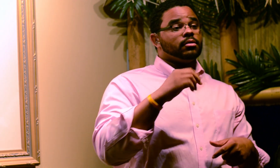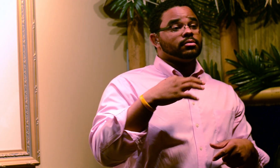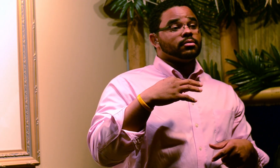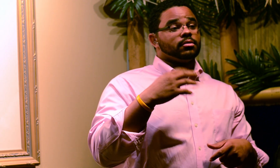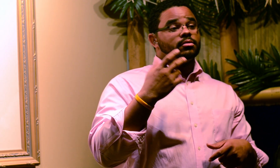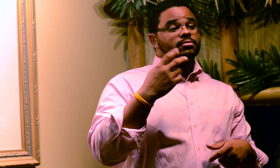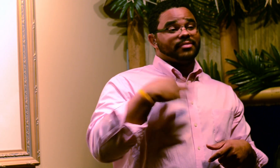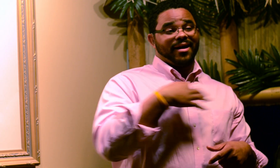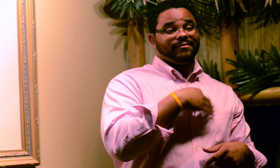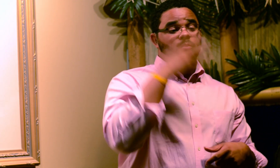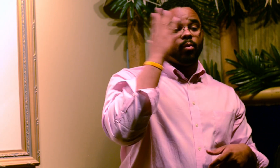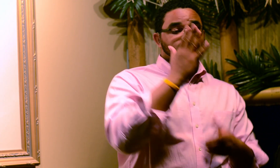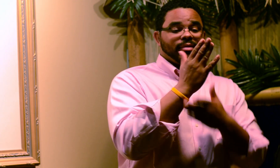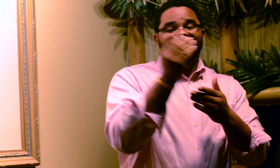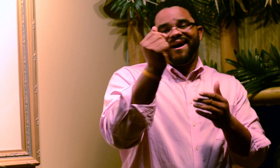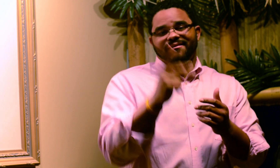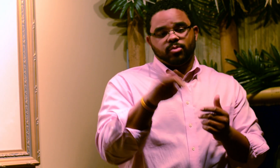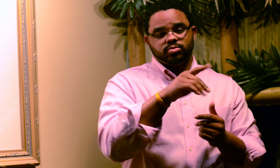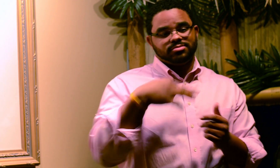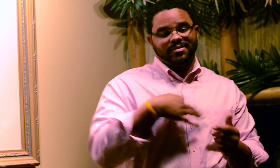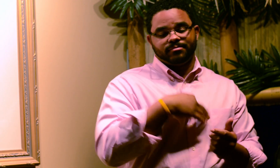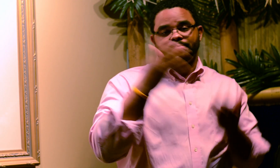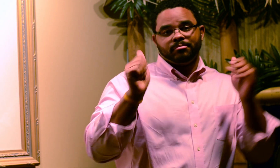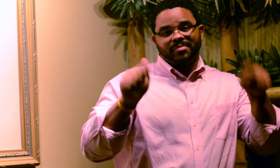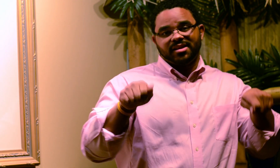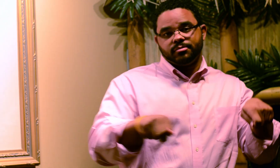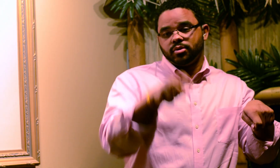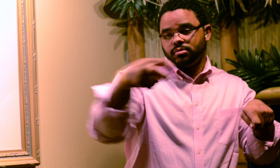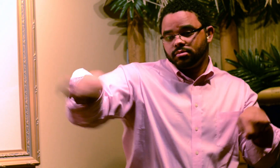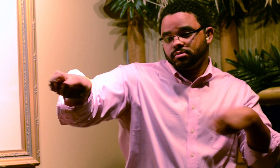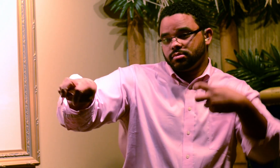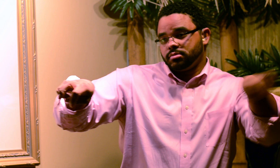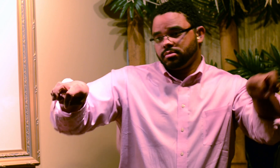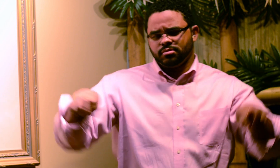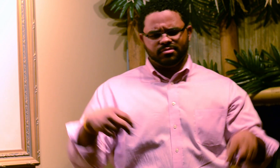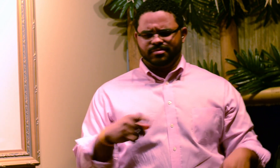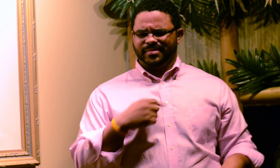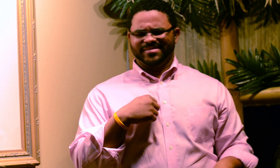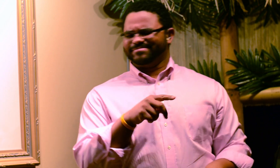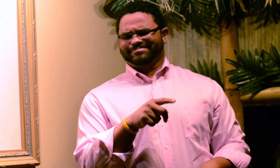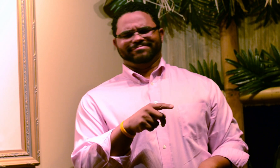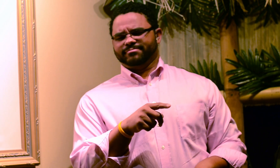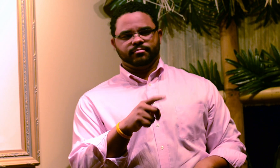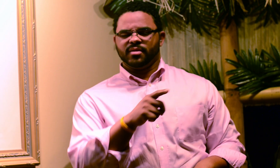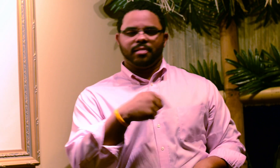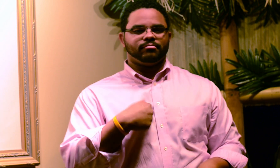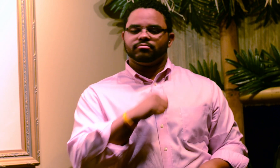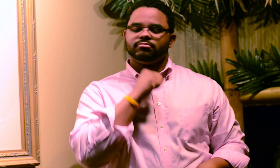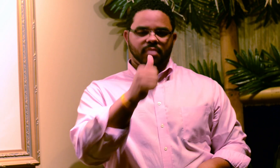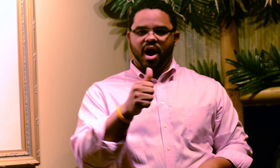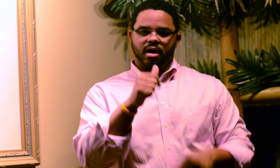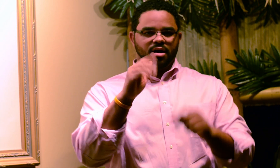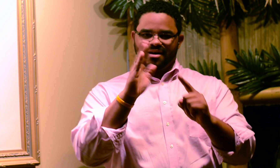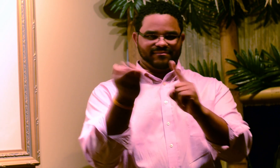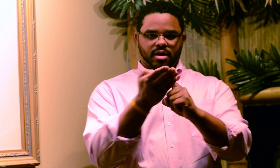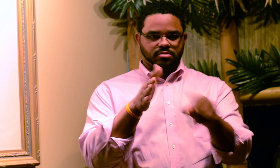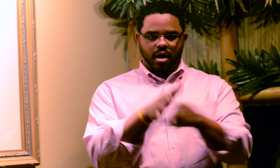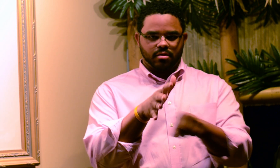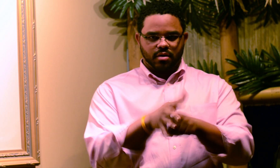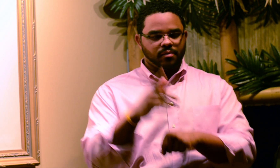Half of their employees will probably be transferred into other departments. I am not convinced that's what's going to happen.